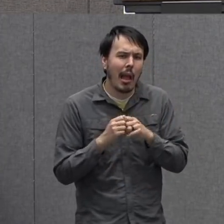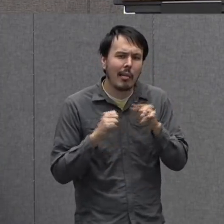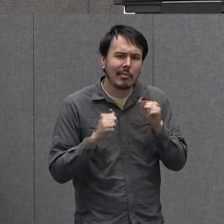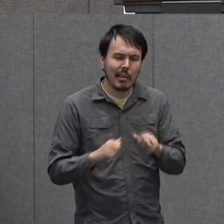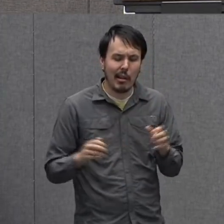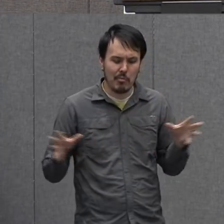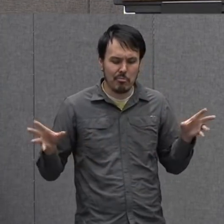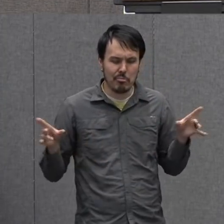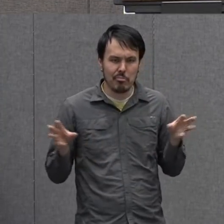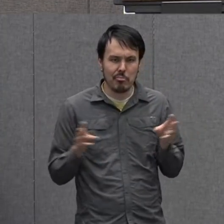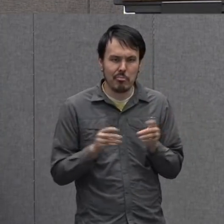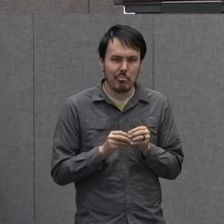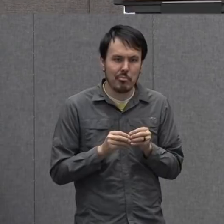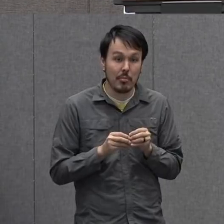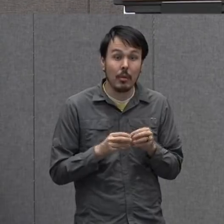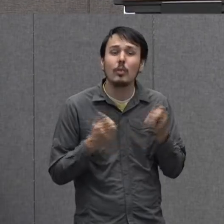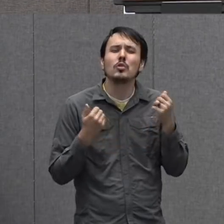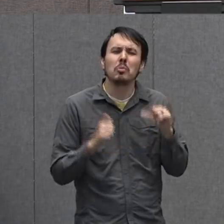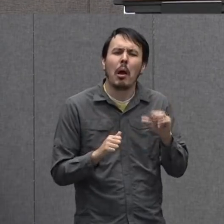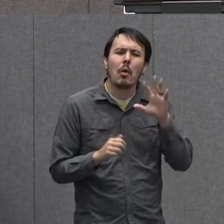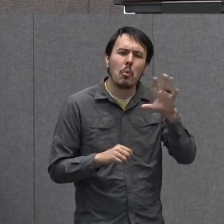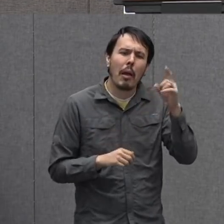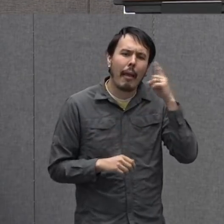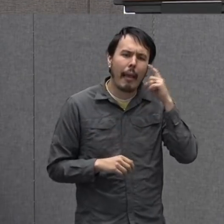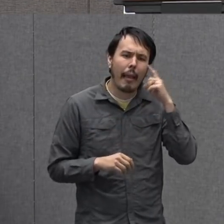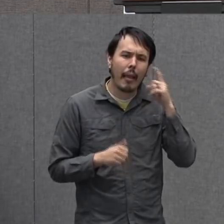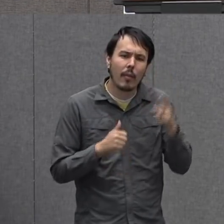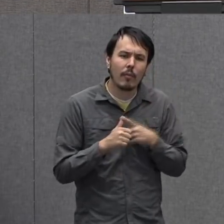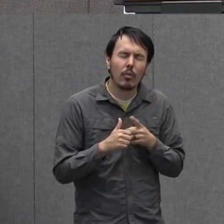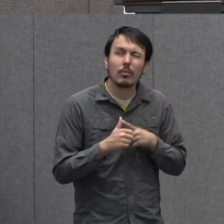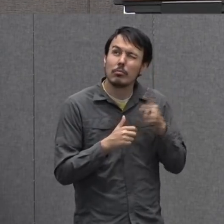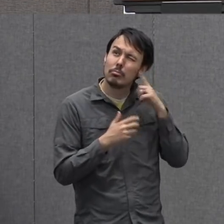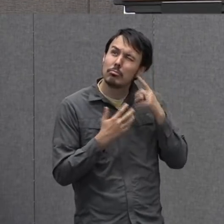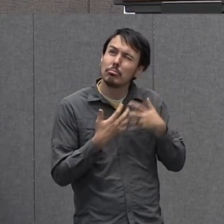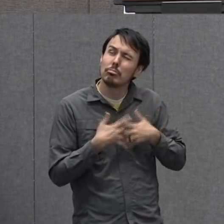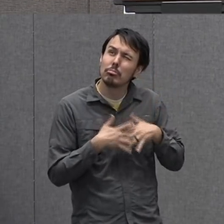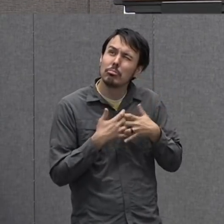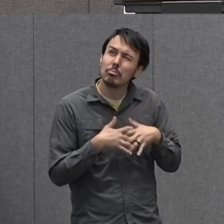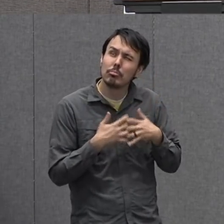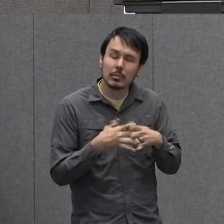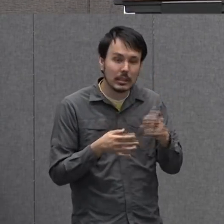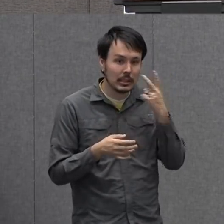and just do it in our head first, quickly, by looking for friendly number combinations.